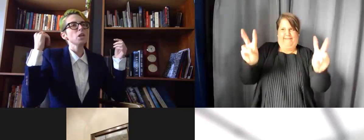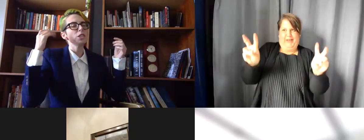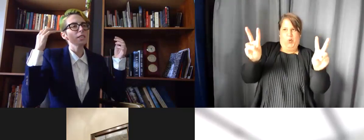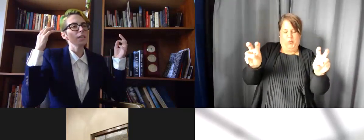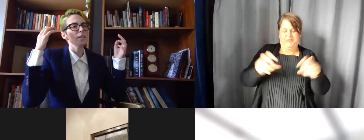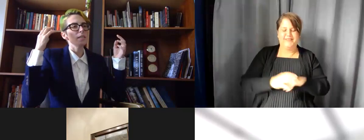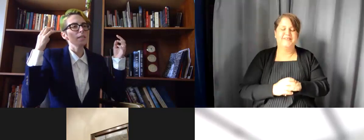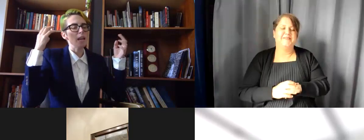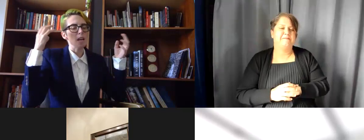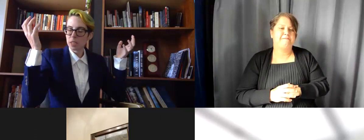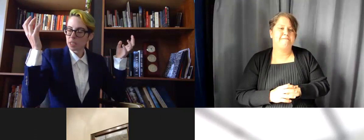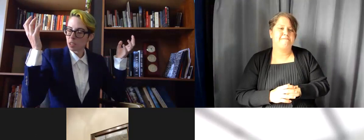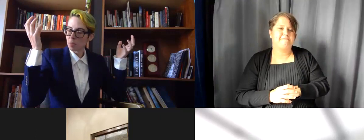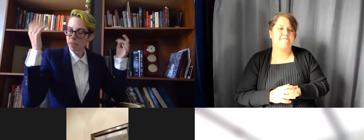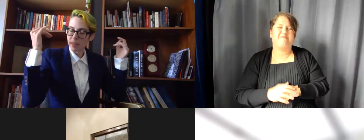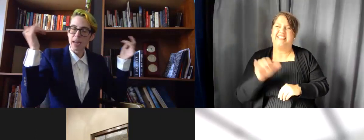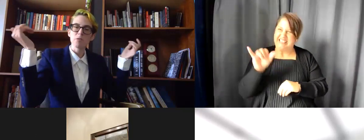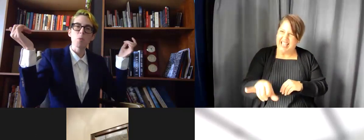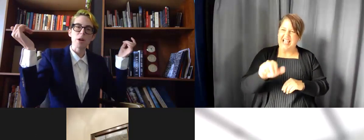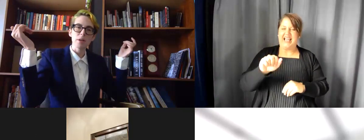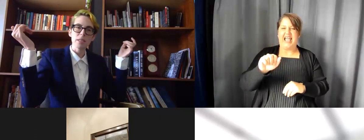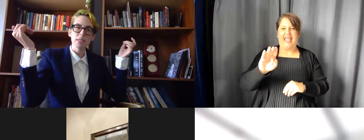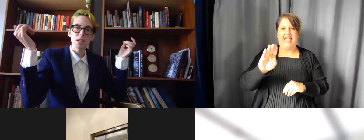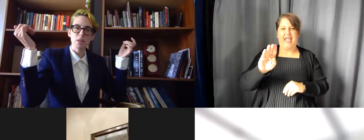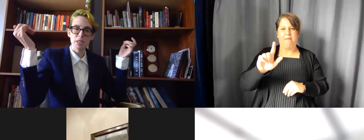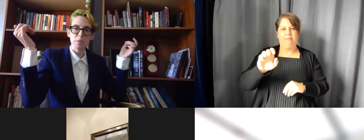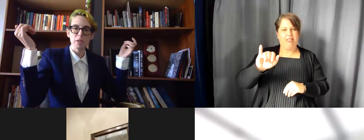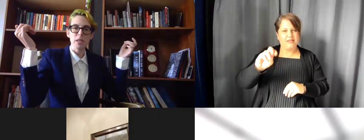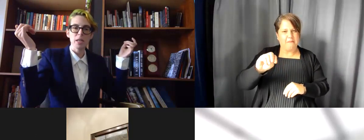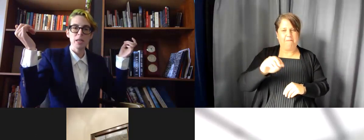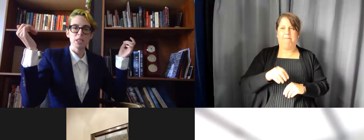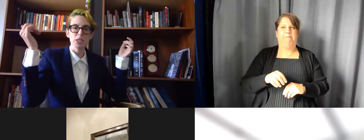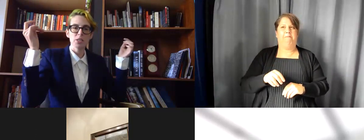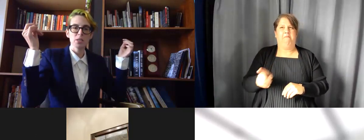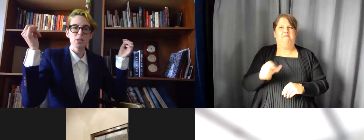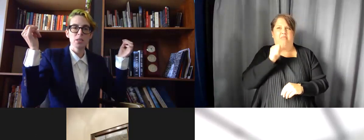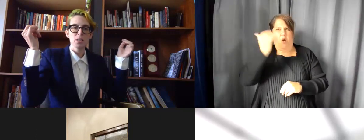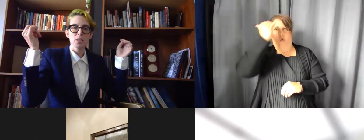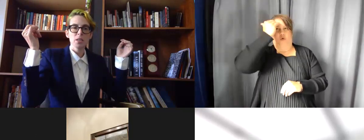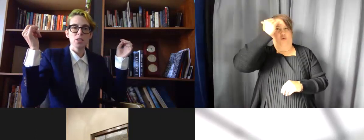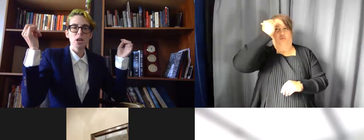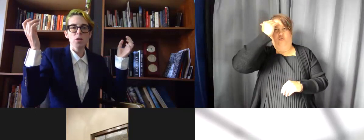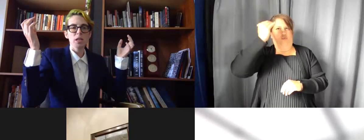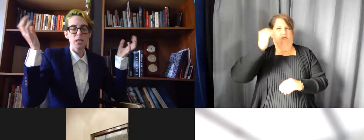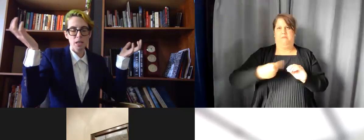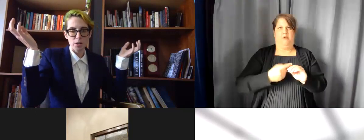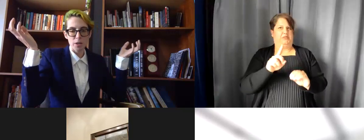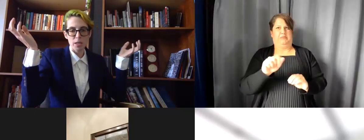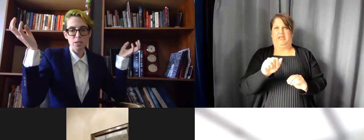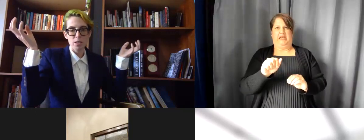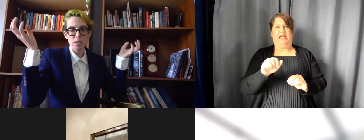Farrah Garland: just ableism and lack of awareness of disability is not only ignorant.